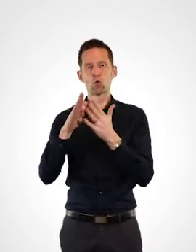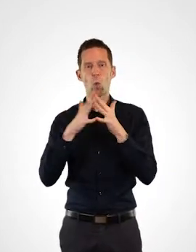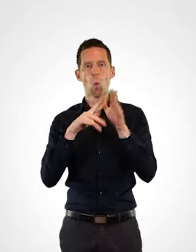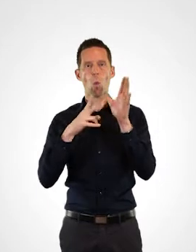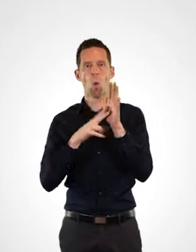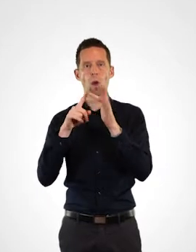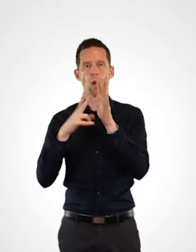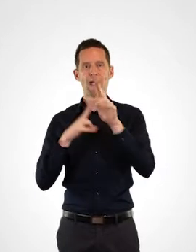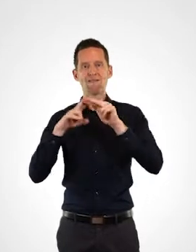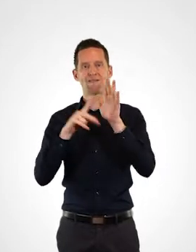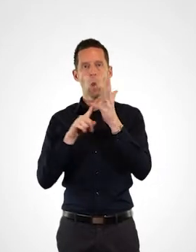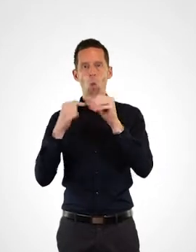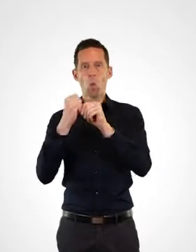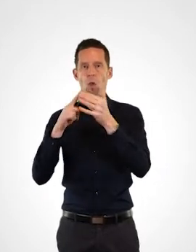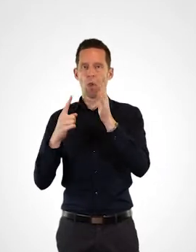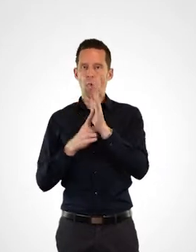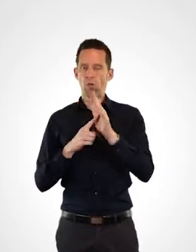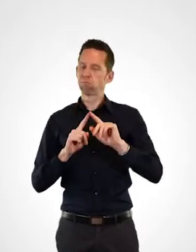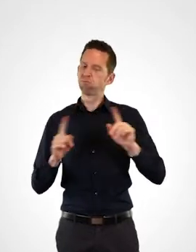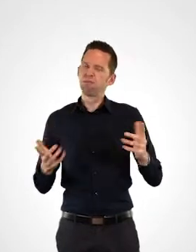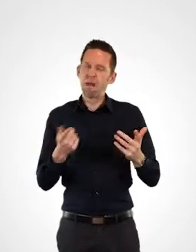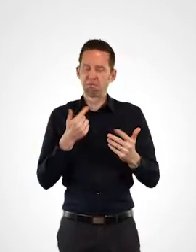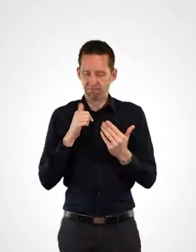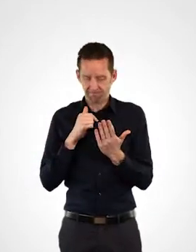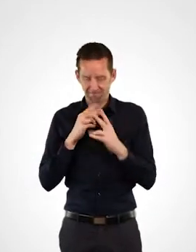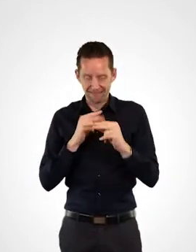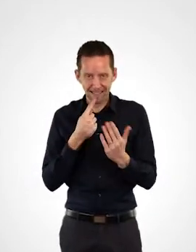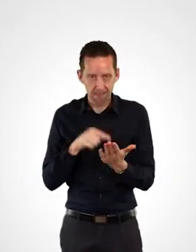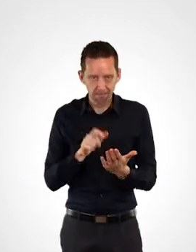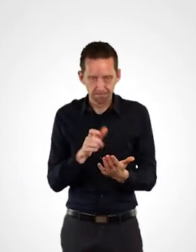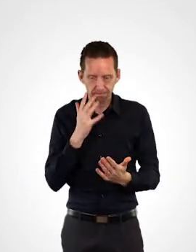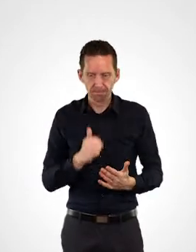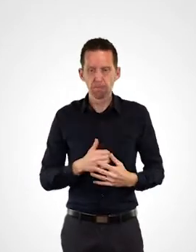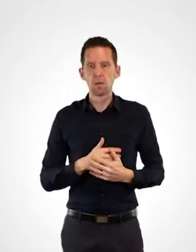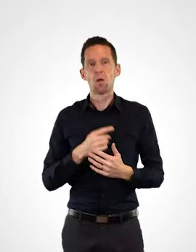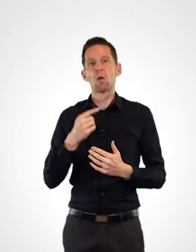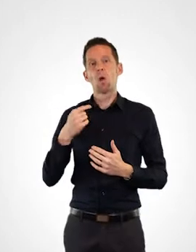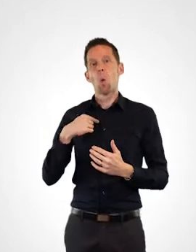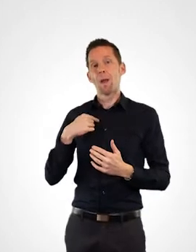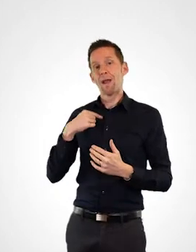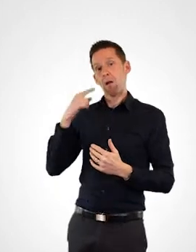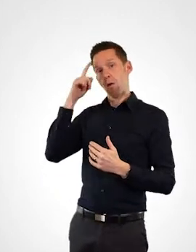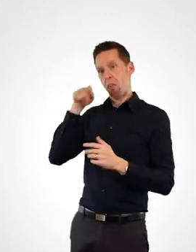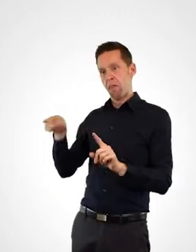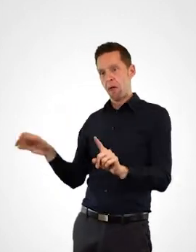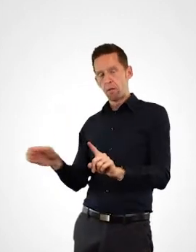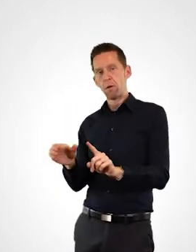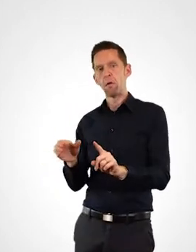it's quite a mouthful, but you can still say it. We designed it as a supplemental intervention